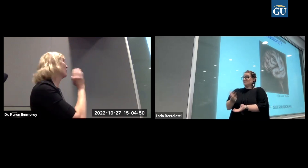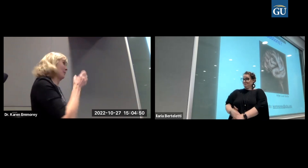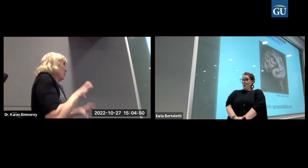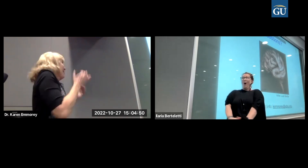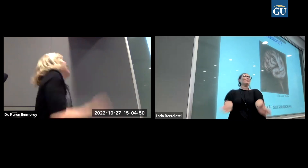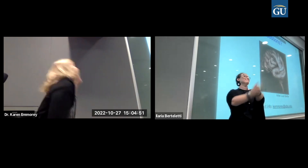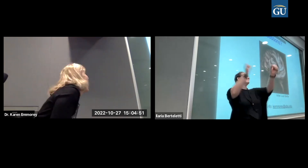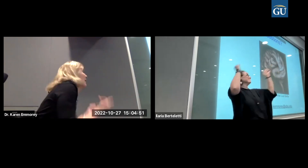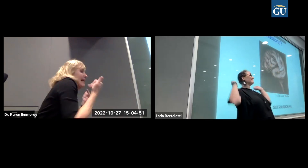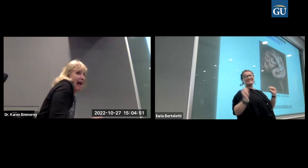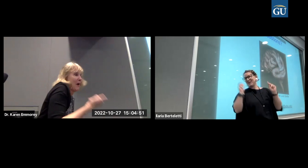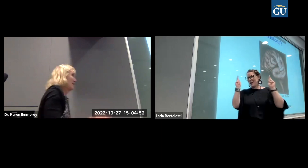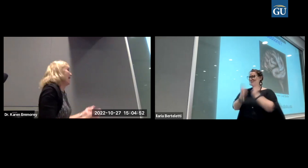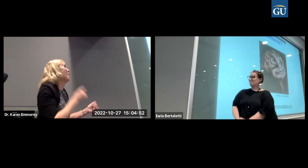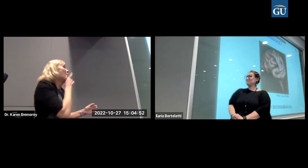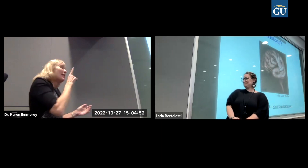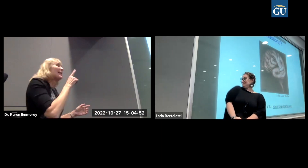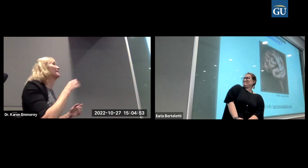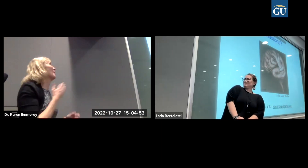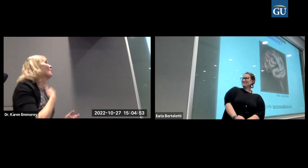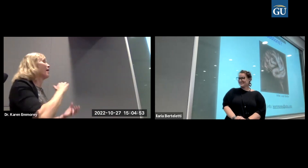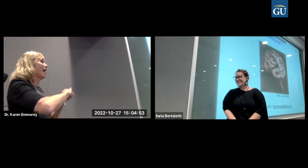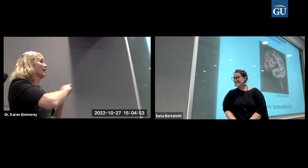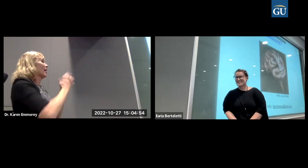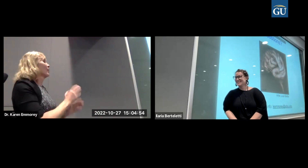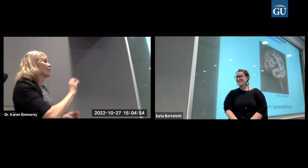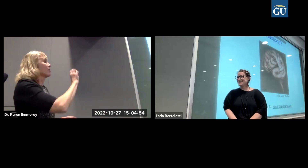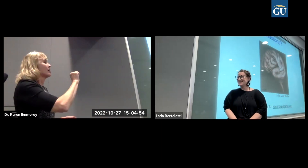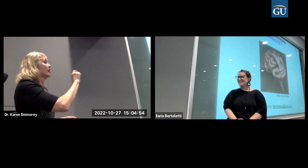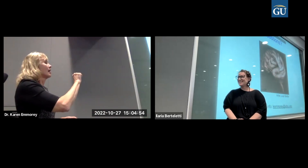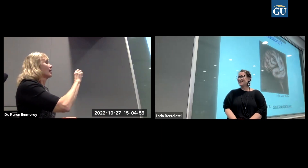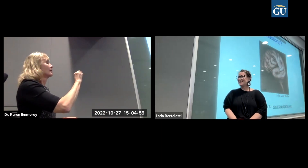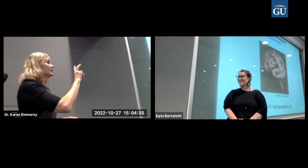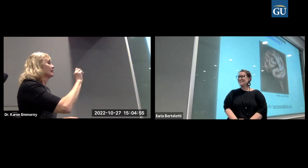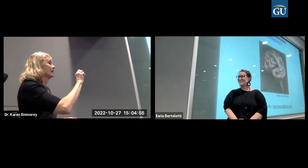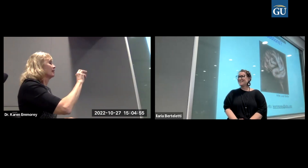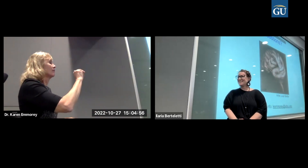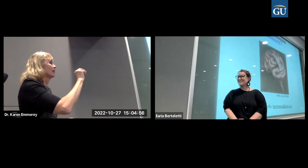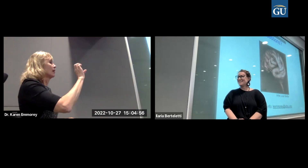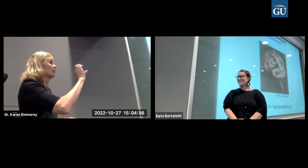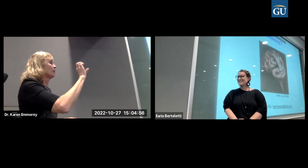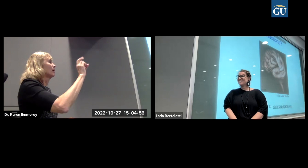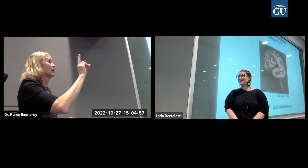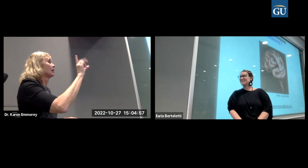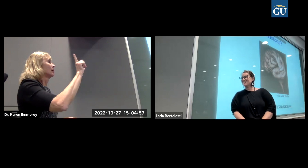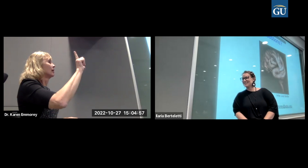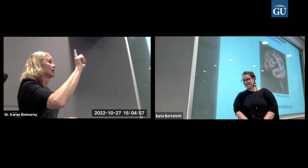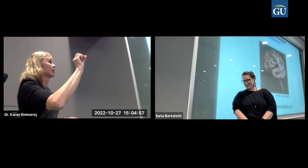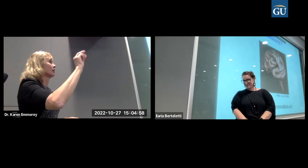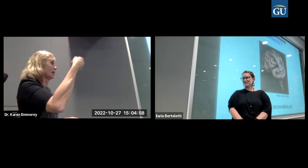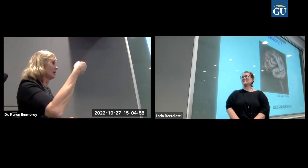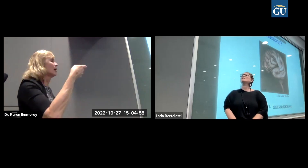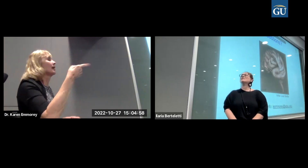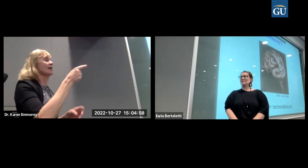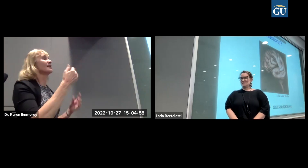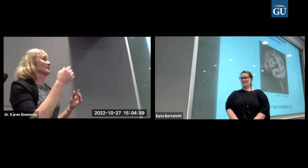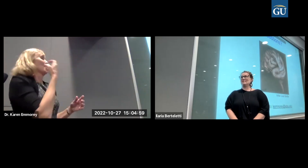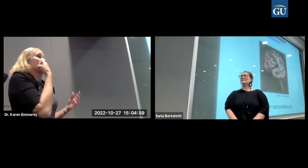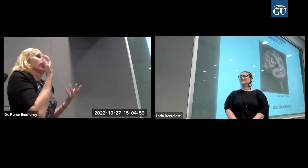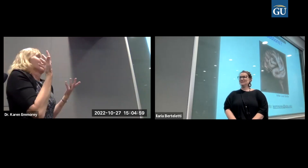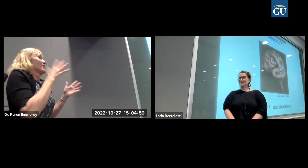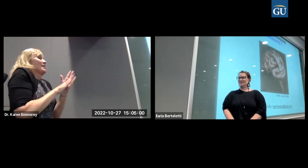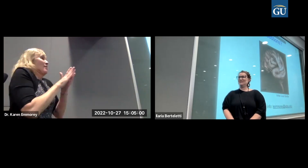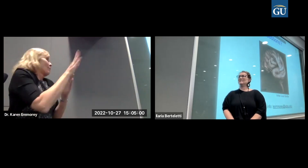has just developed that exact. So we've got pairs that either have the same location or handshake,